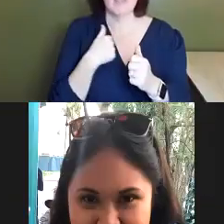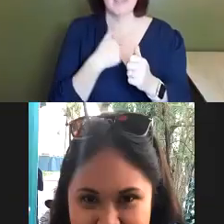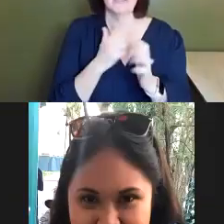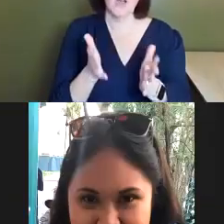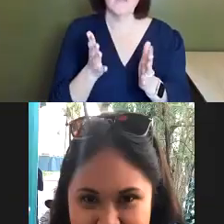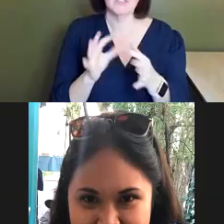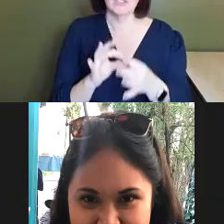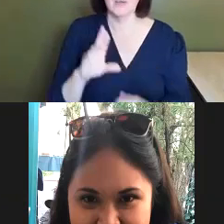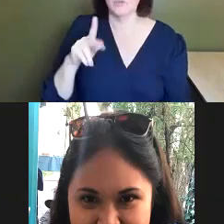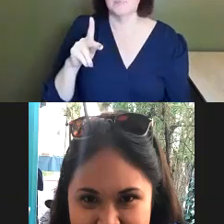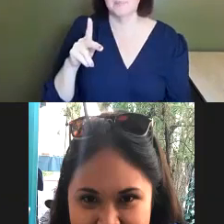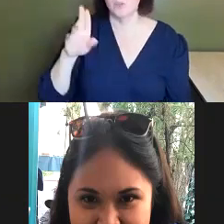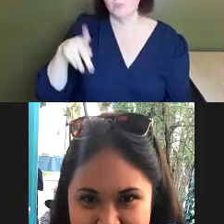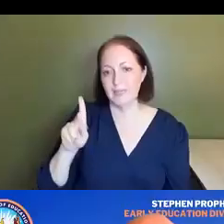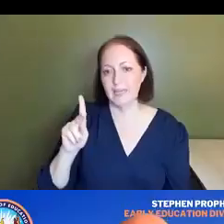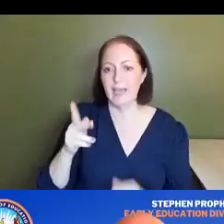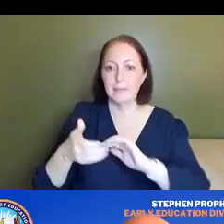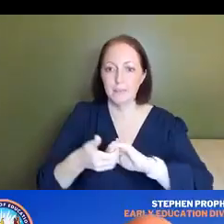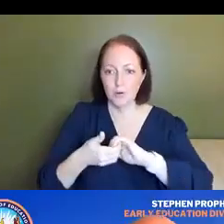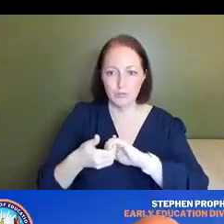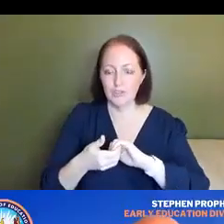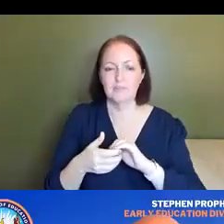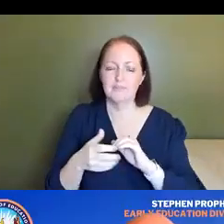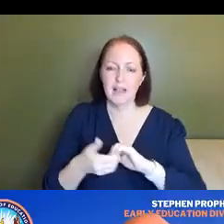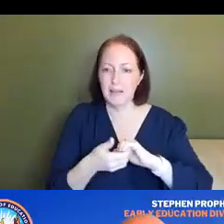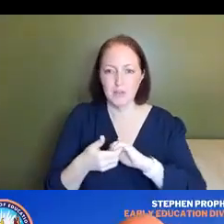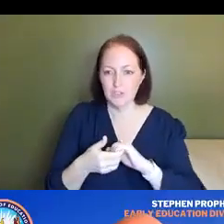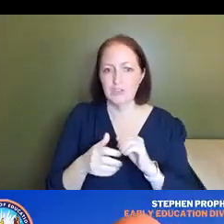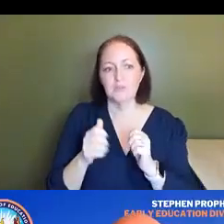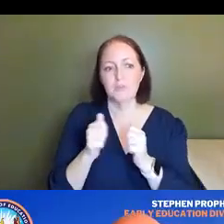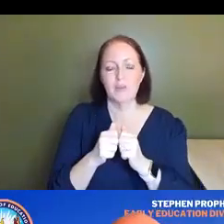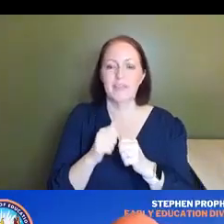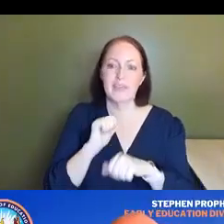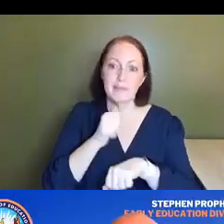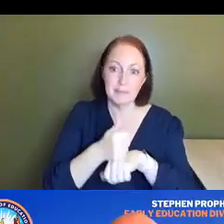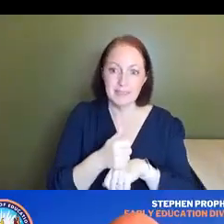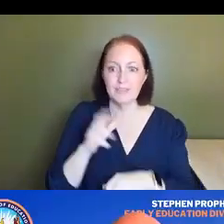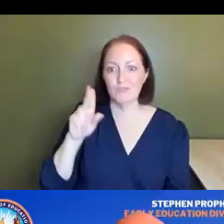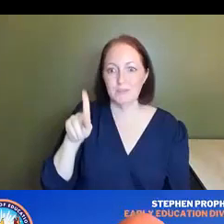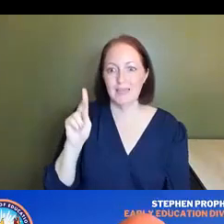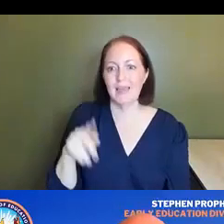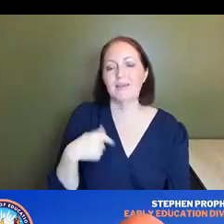UPK partnerships and collaboration around the implementation of UPK. We wanted to briefly